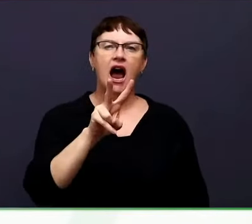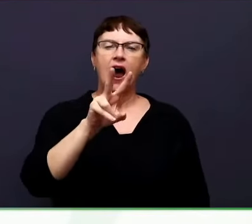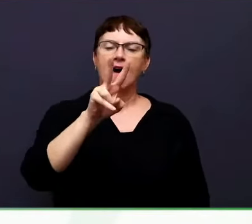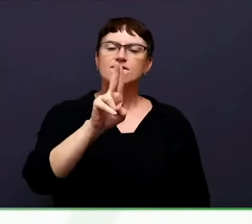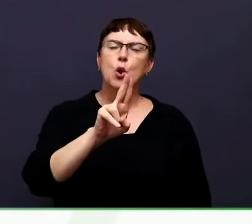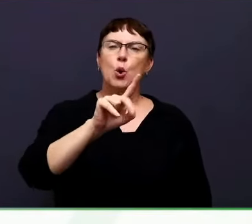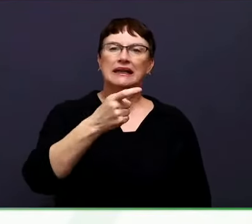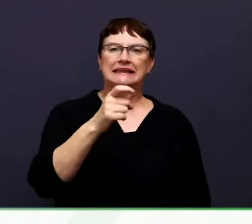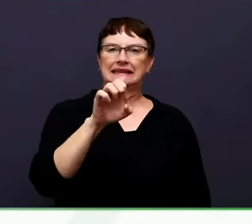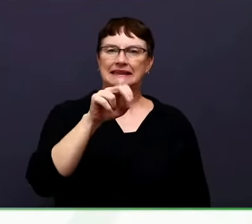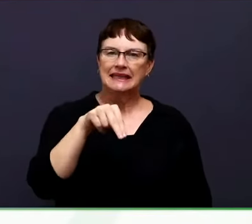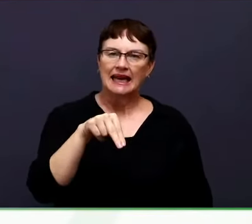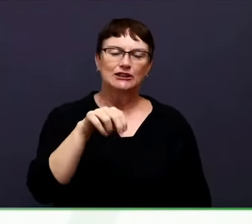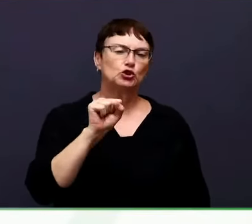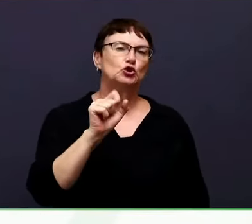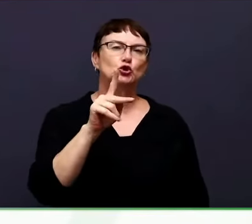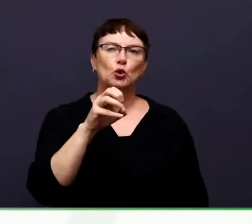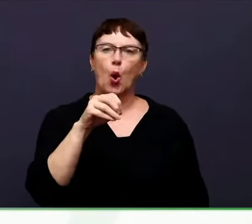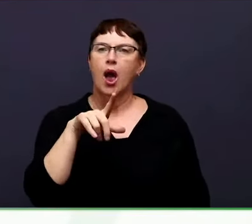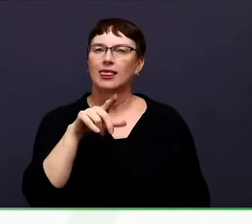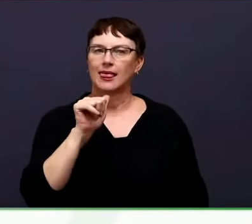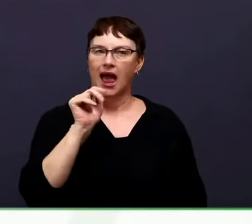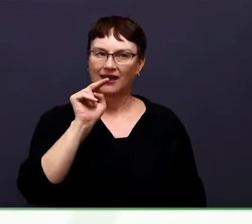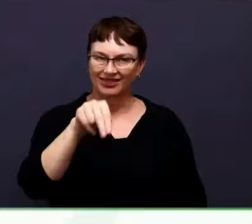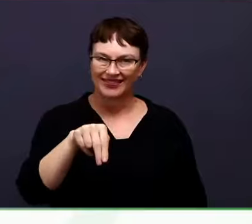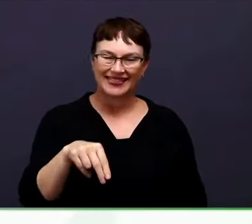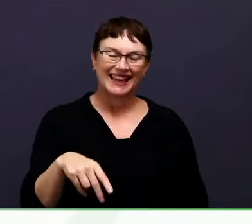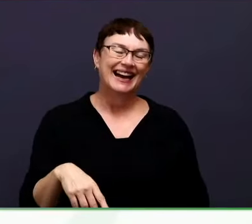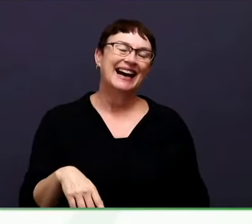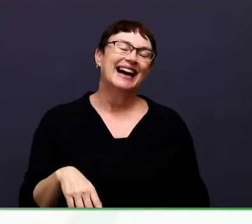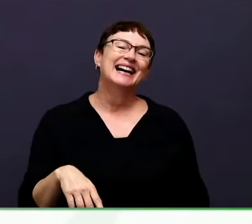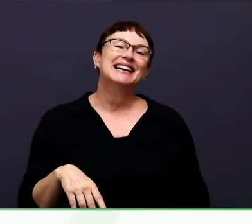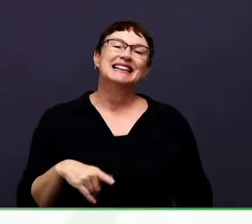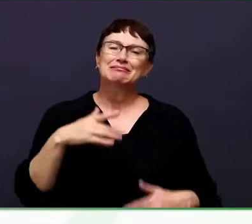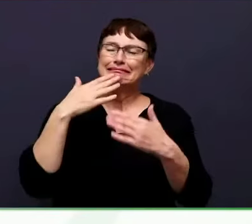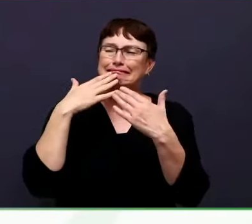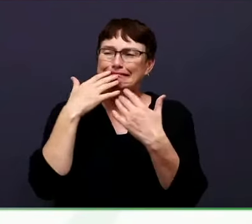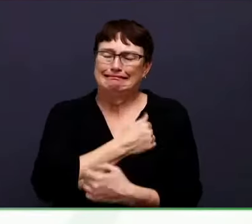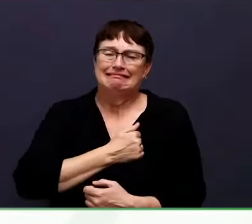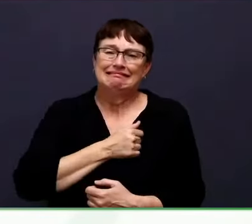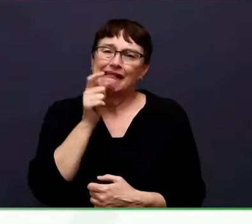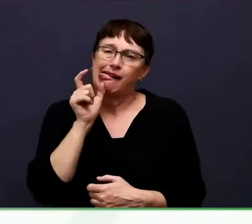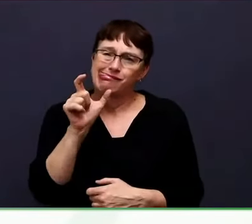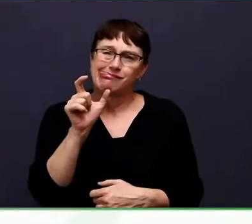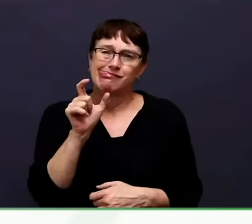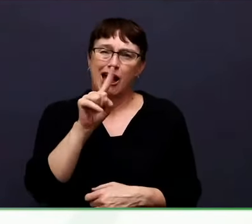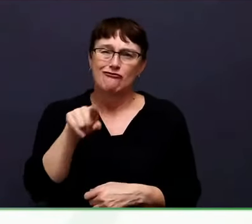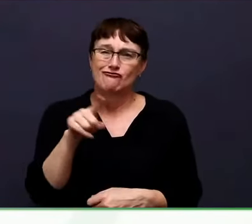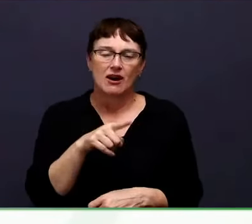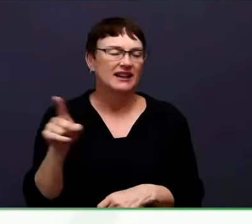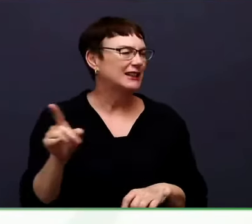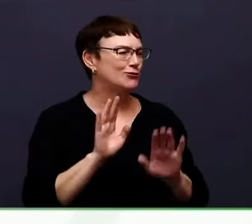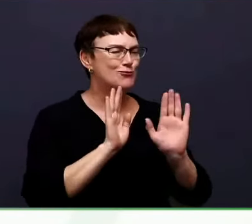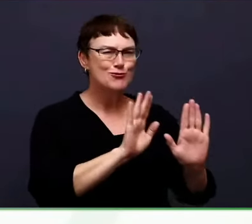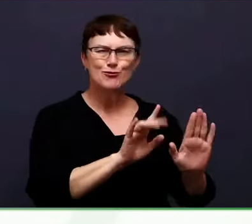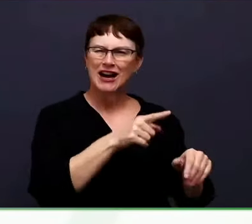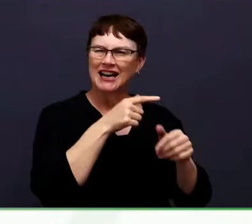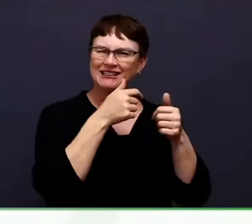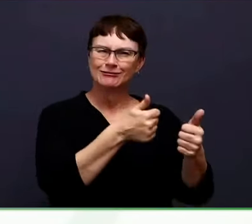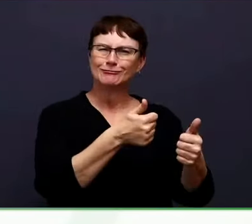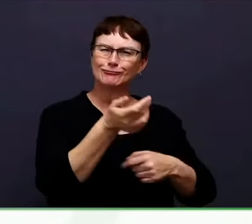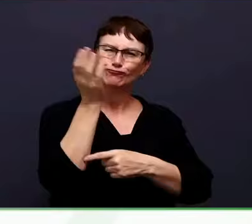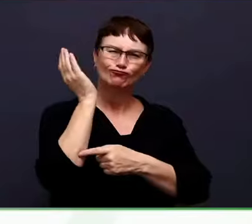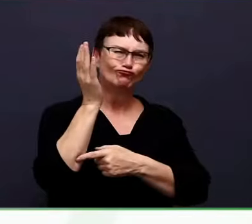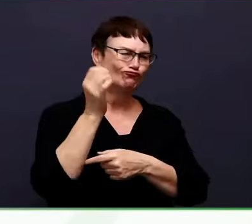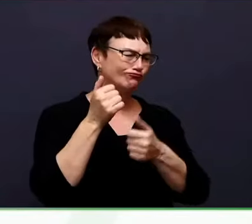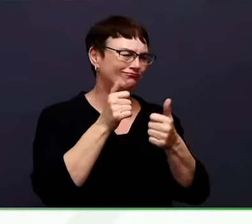This method was awarded best practice already in 2019.